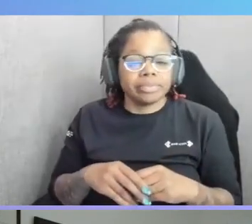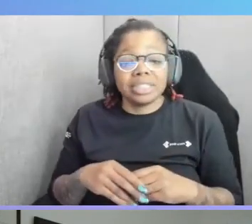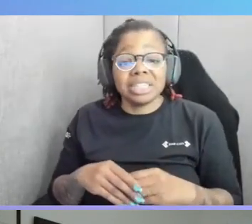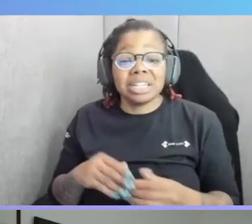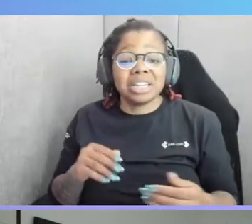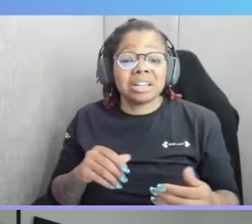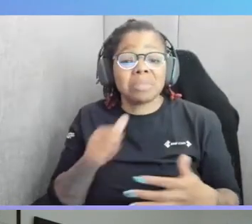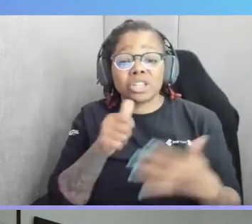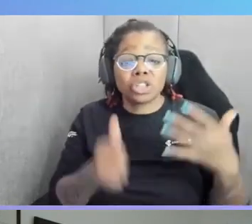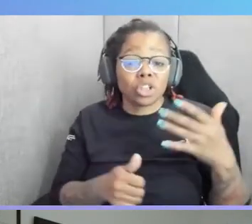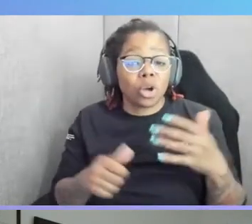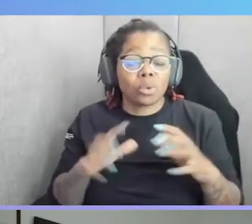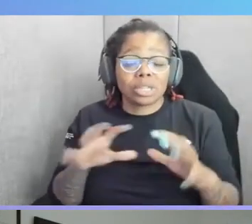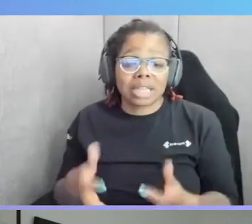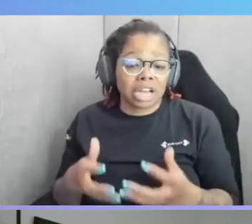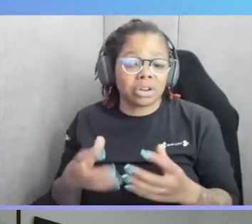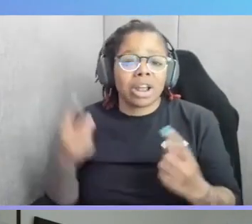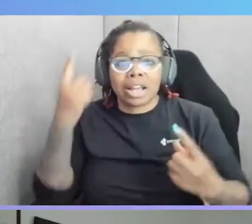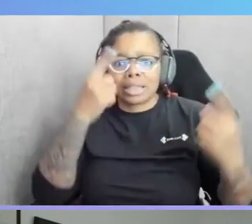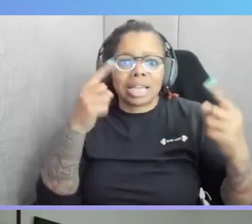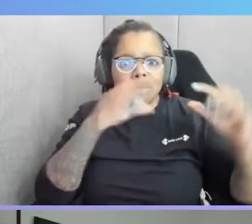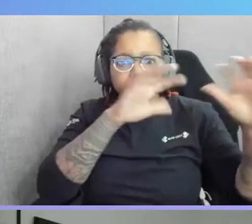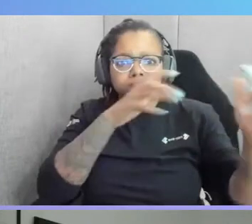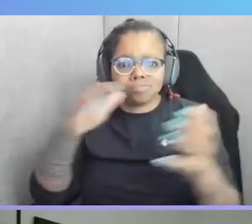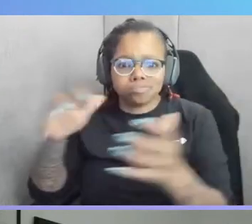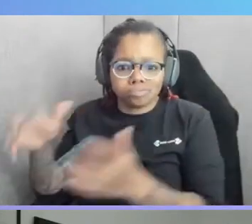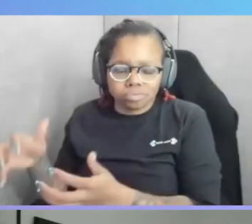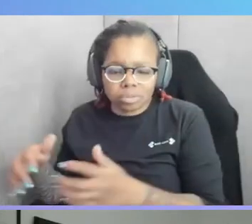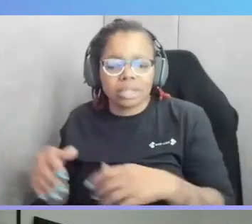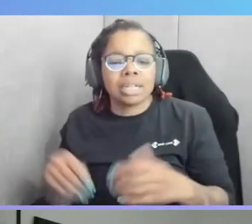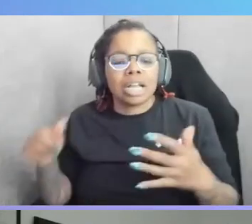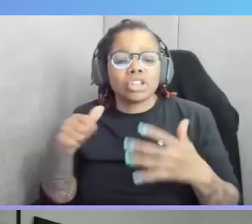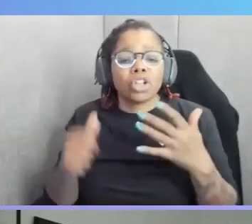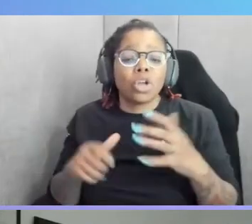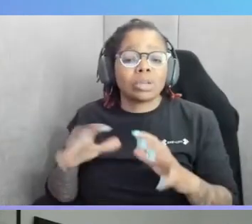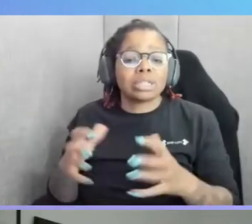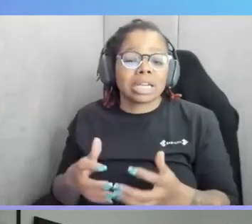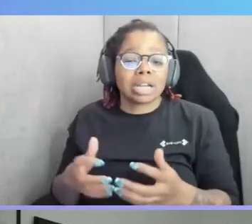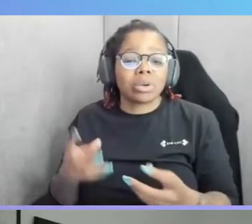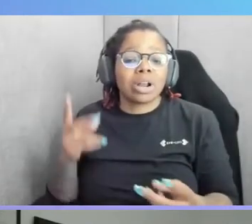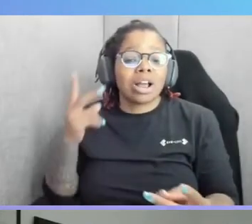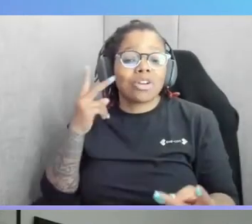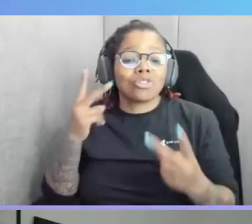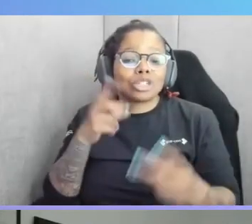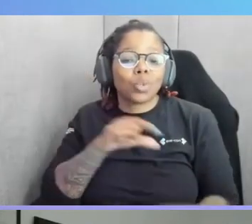category and thinking about all those categories we talked about, the lowest category was visual quality and the lowest